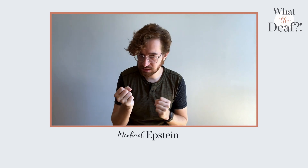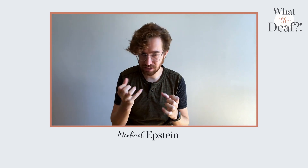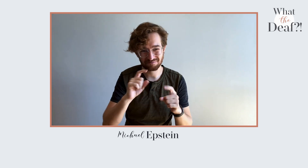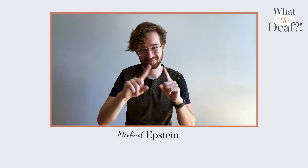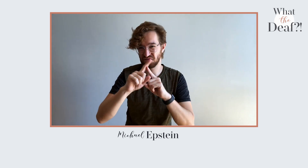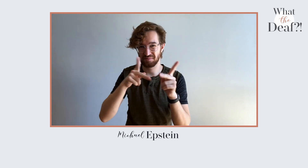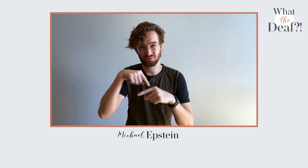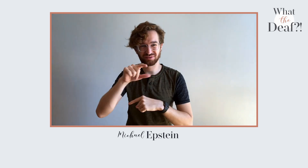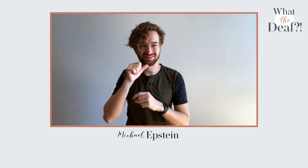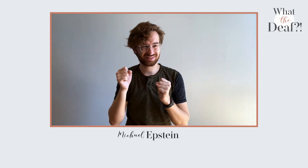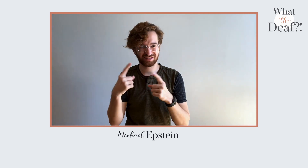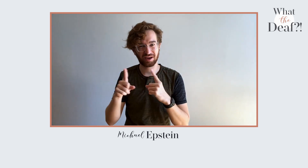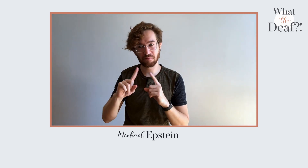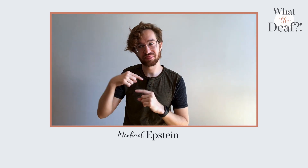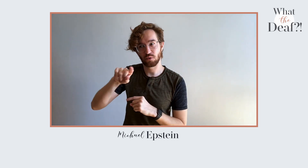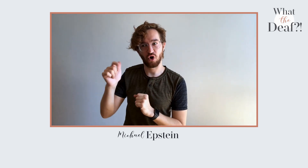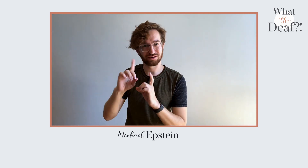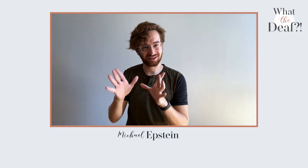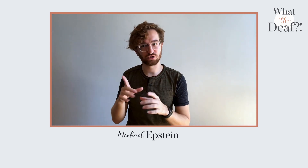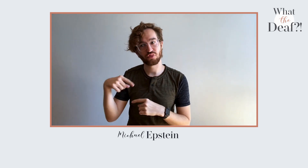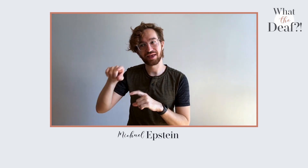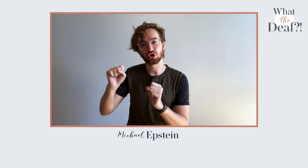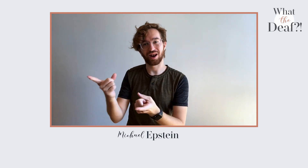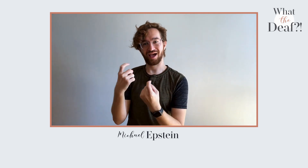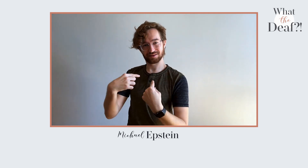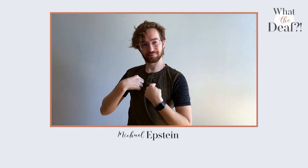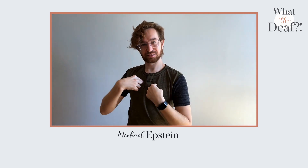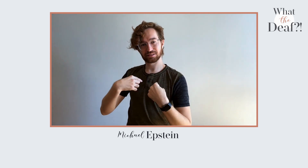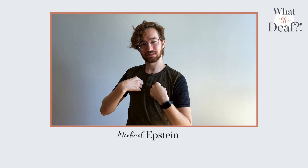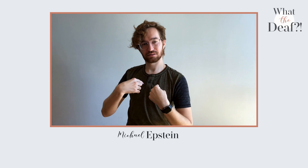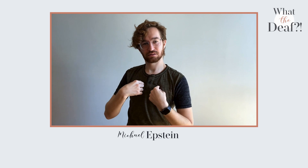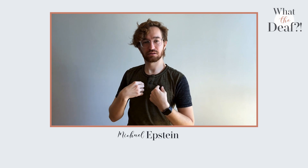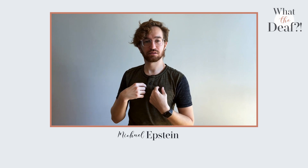they did not know sign language. But as designers, they could ask me as a team member,